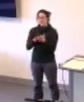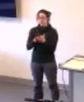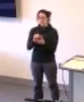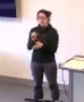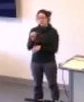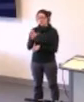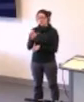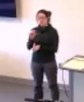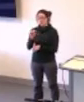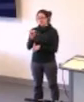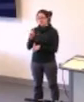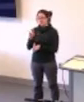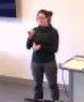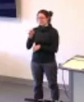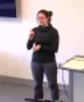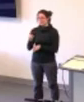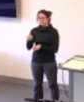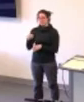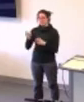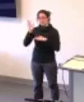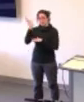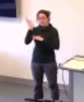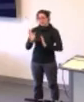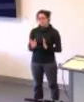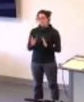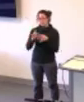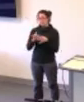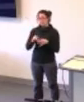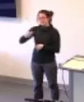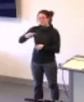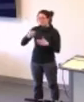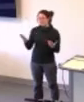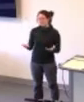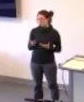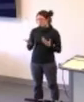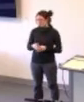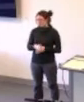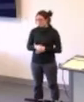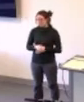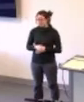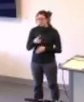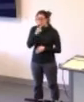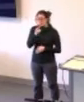He was a, a professor of history here at San Francisco State who lived with polio.